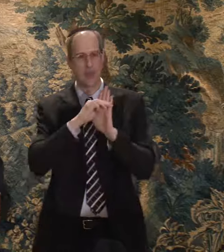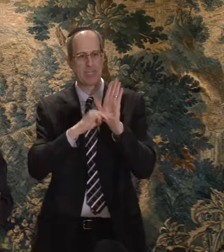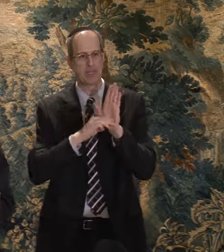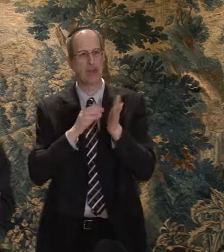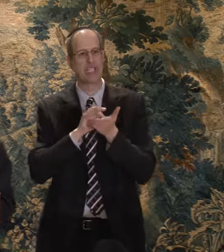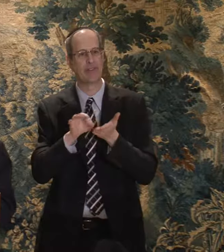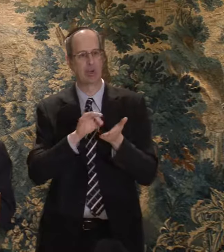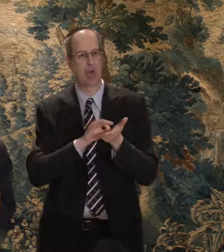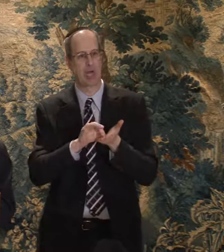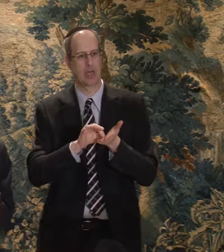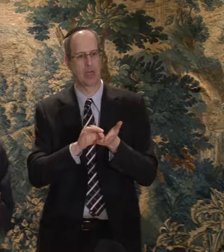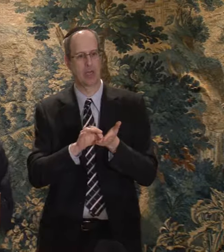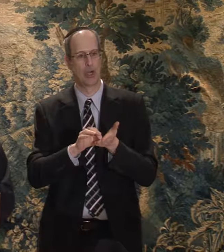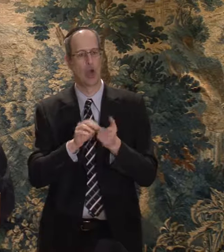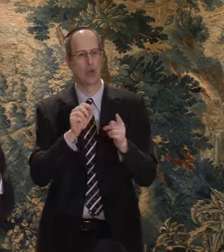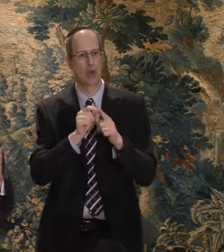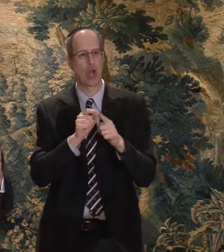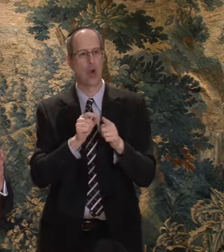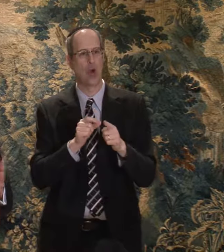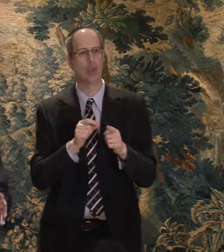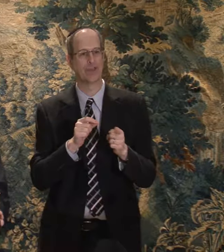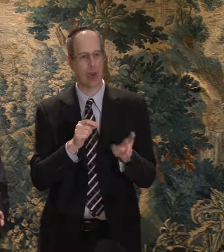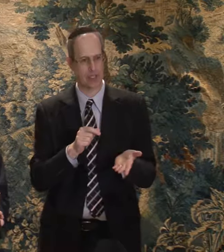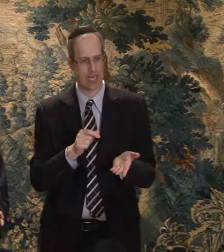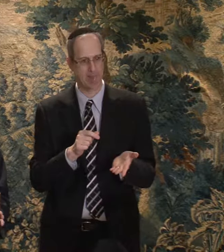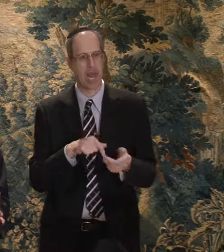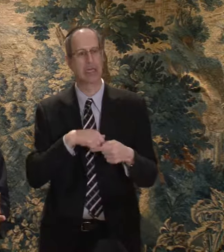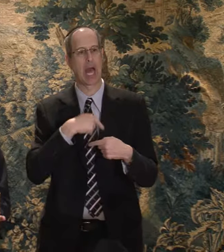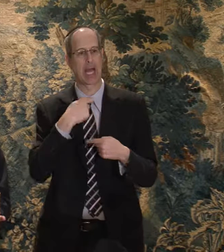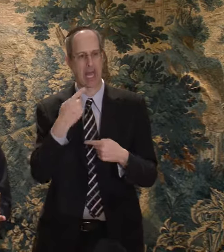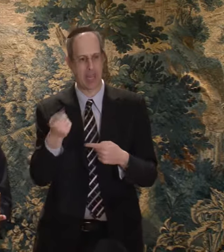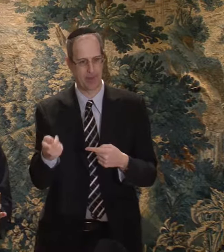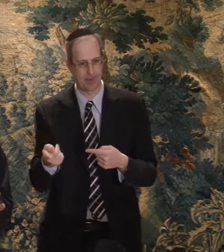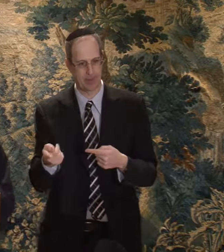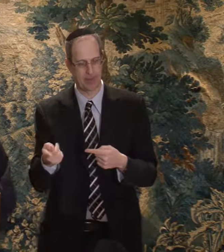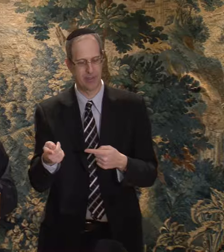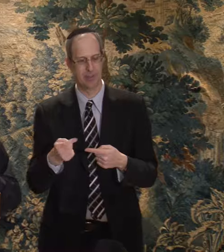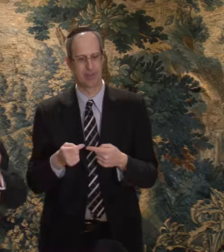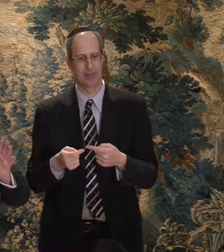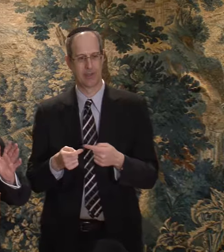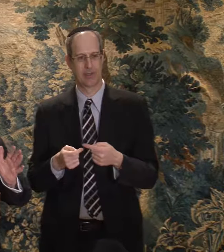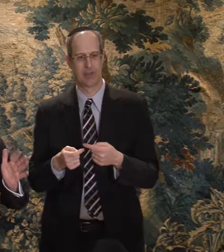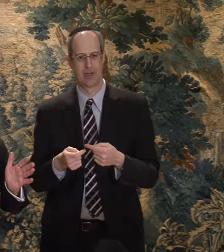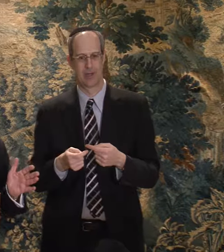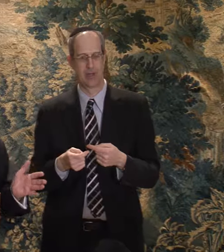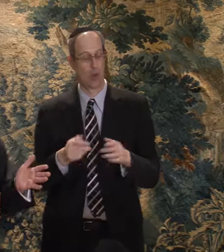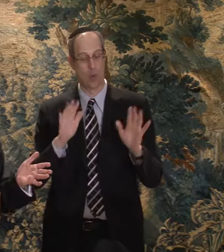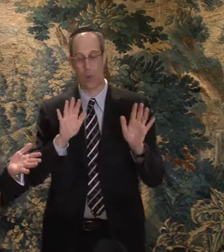by these words who suffered them lehem and it's amazing what he comes up with